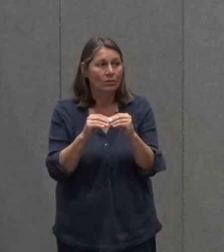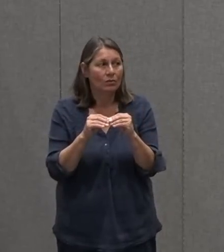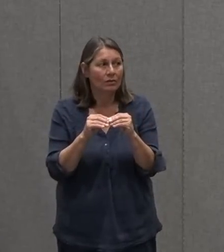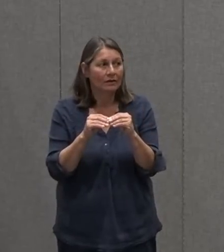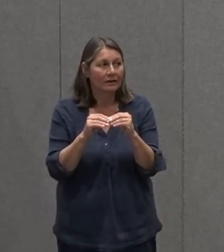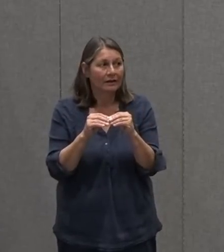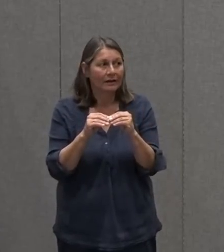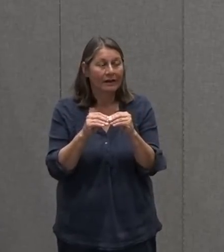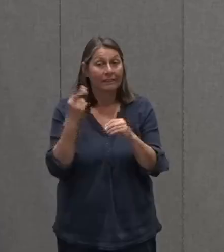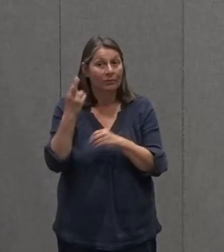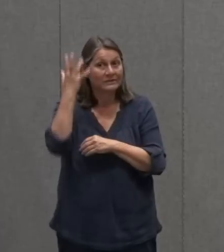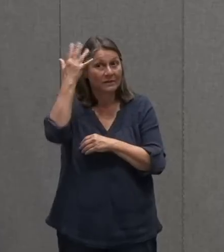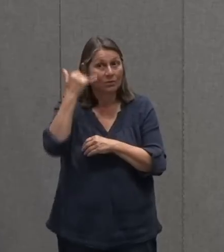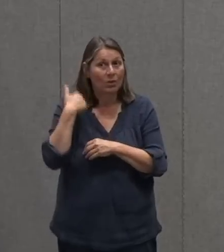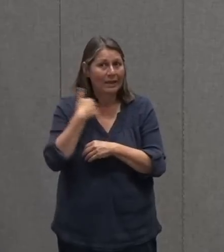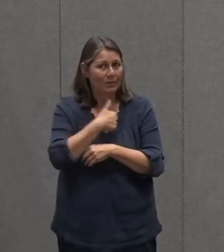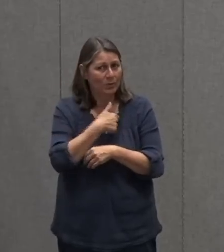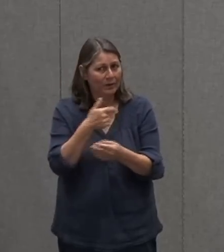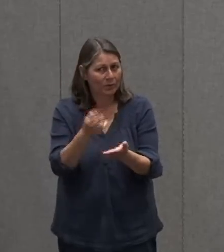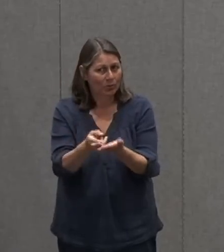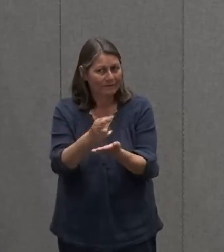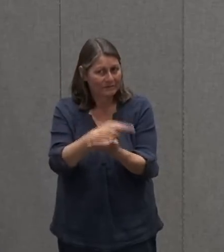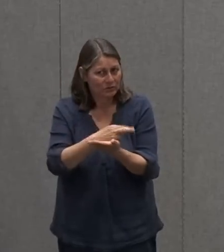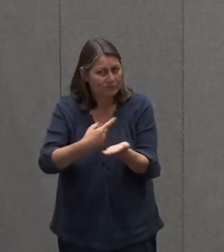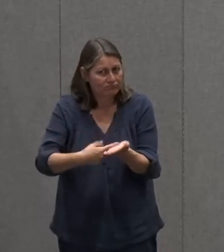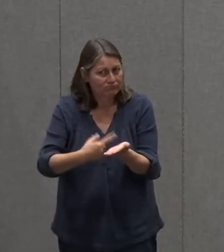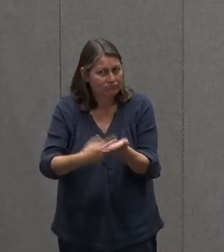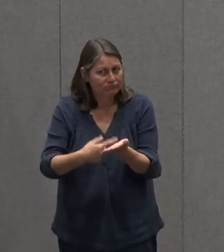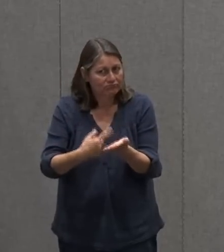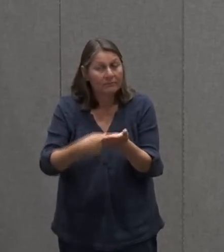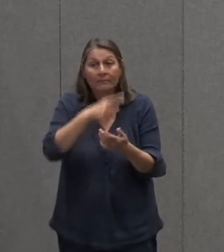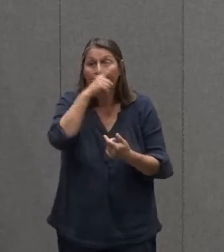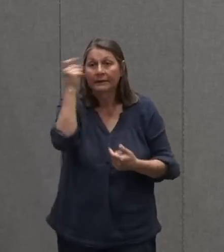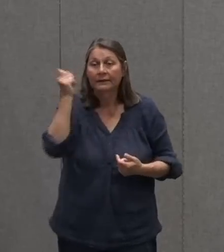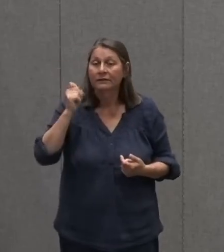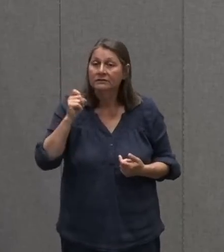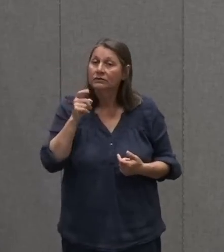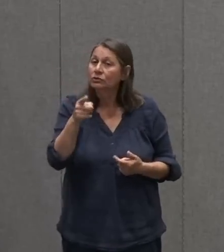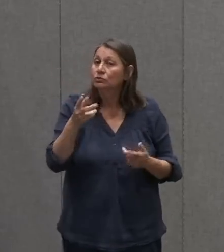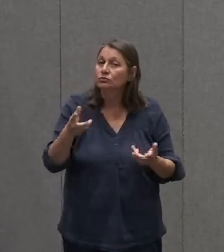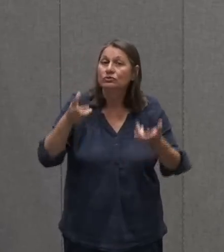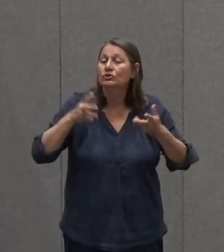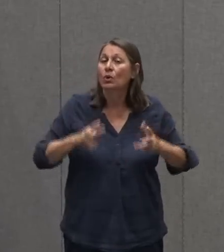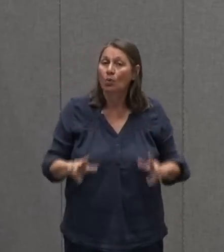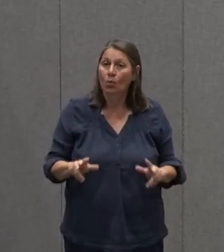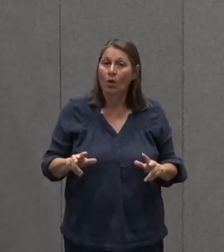And the reason we're going over this, boys and girls is because we don't want to just look at one number